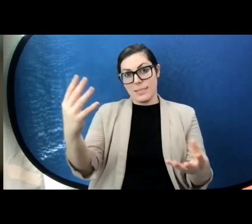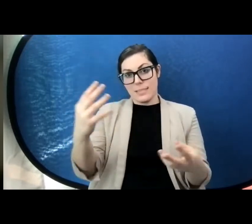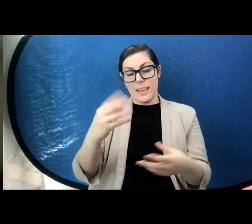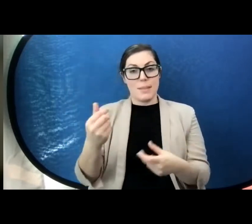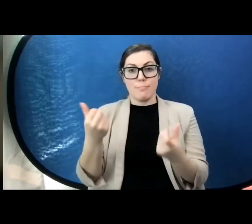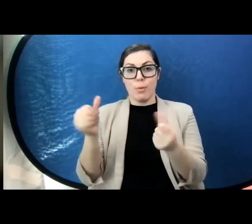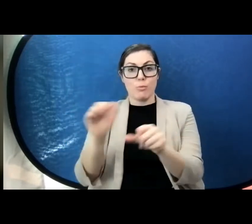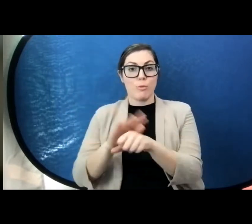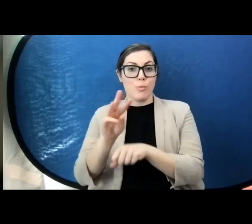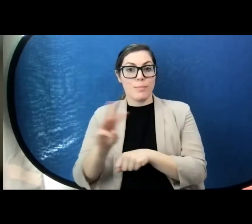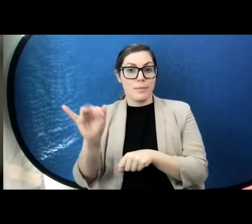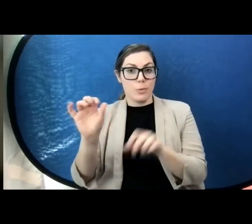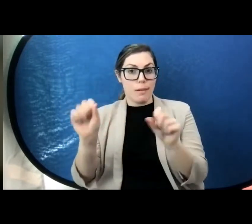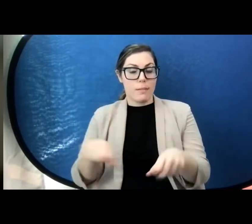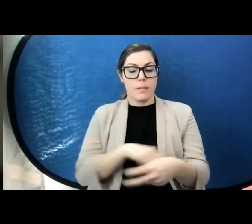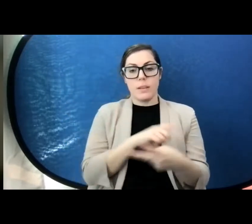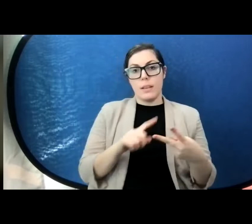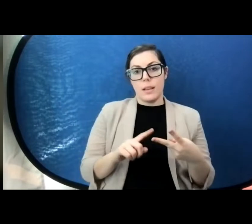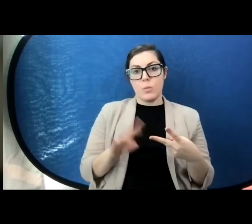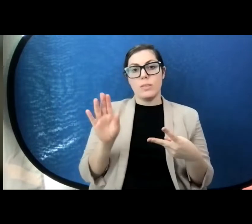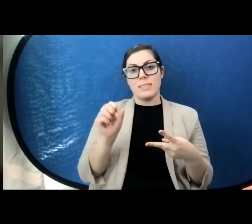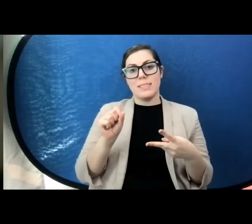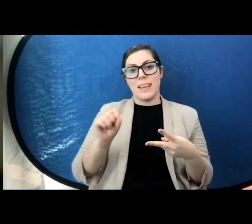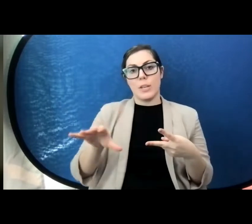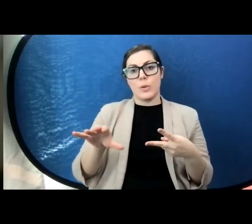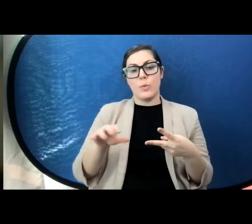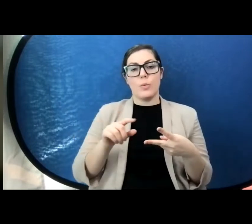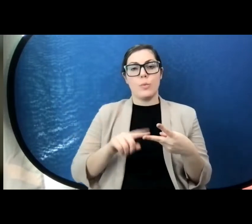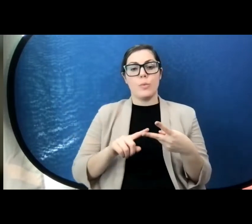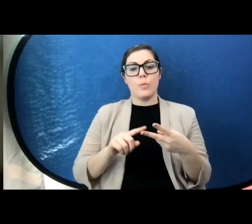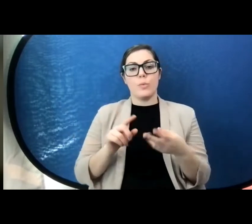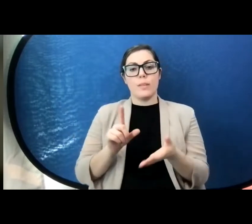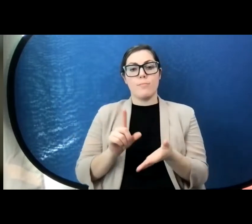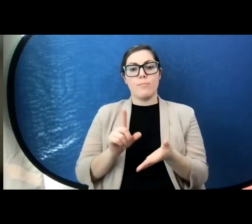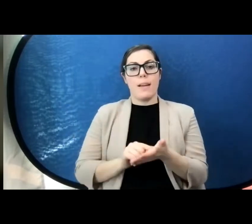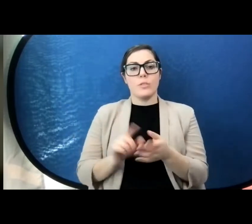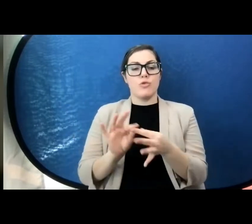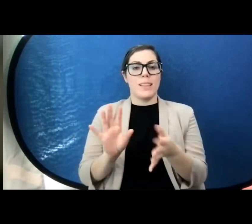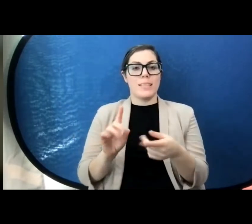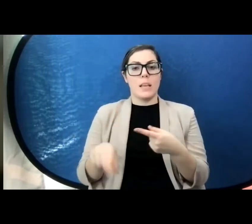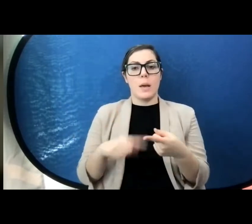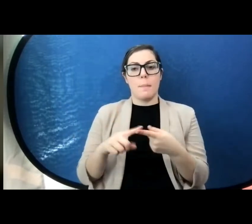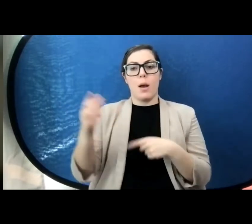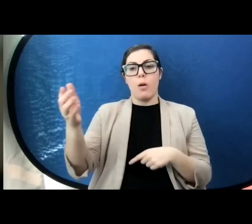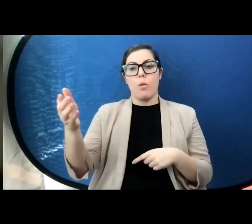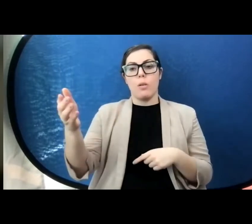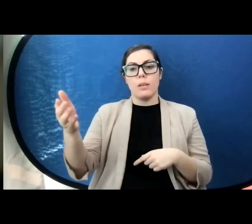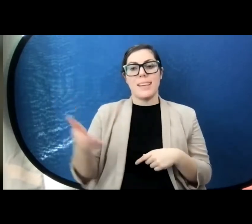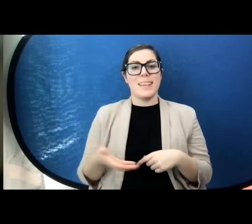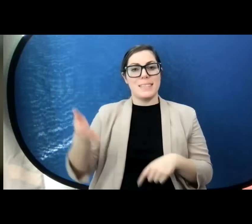will fit, and also the press release about guest speakers, so we have the application open now.